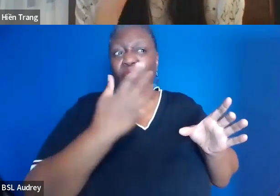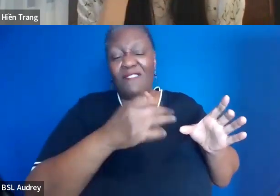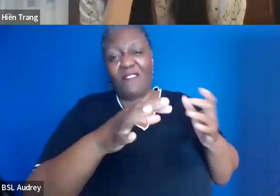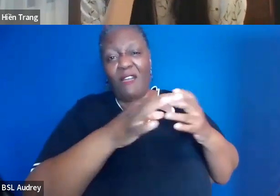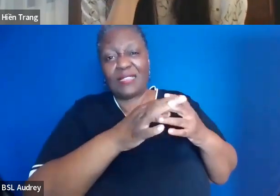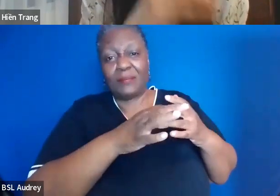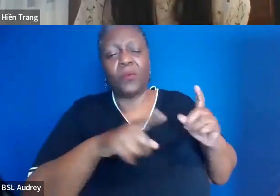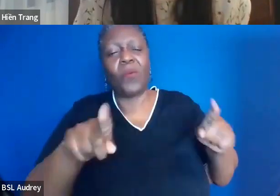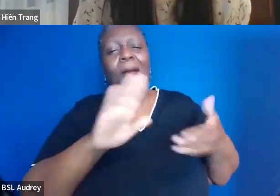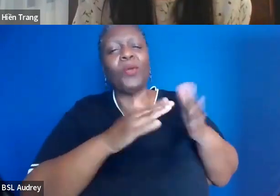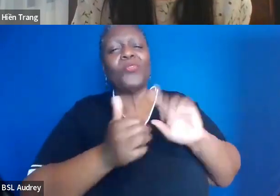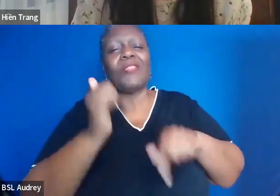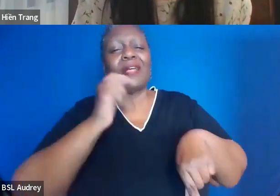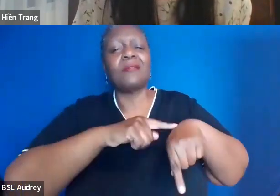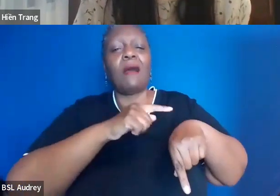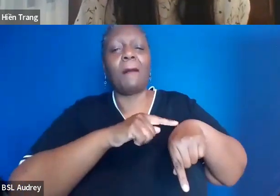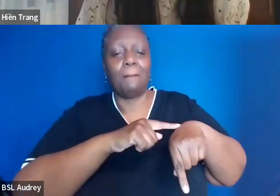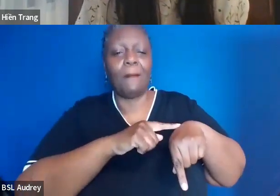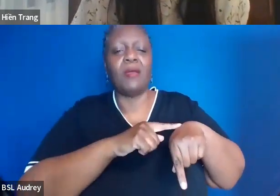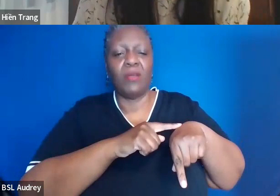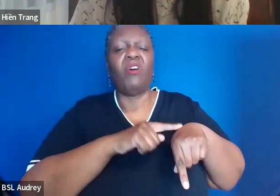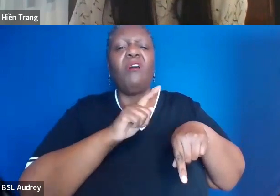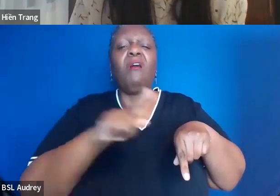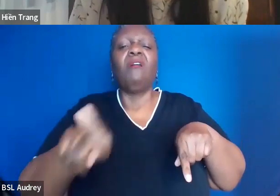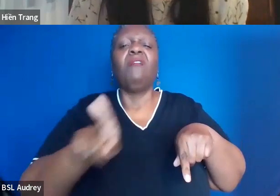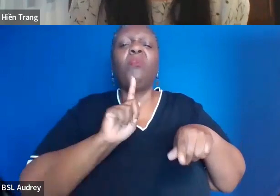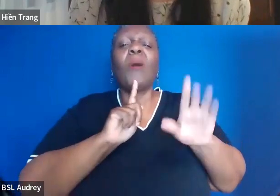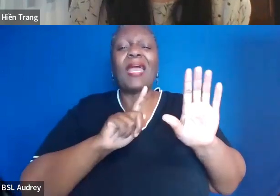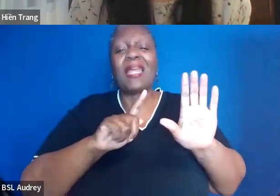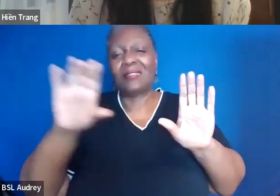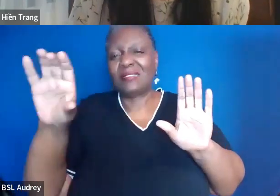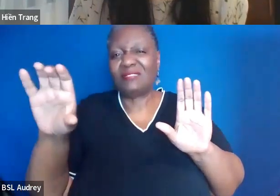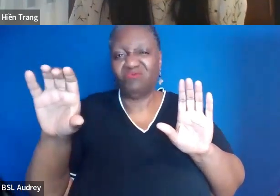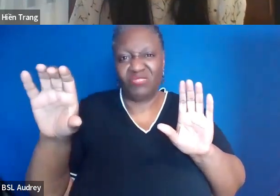because during that era it was the dowries for women were getting so expensive that a lot of